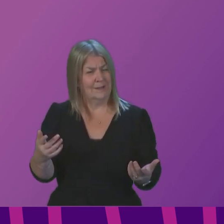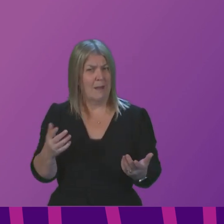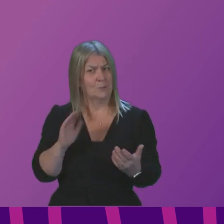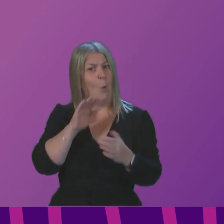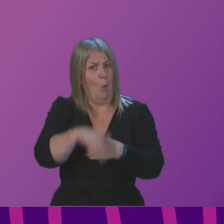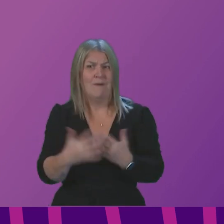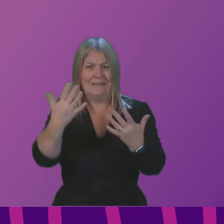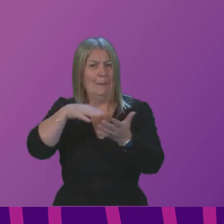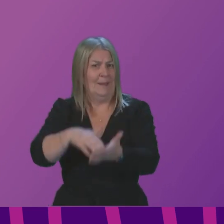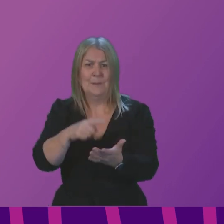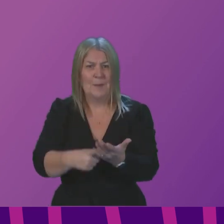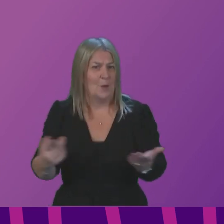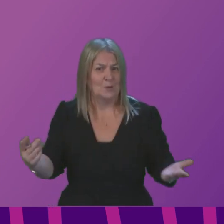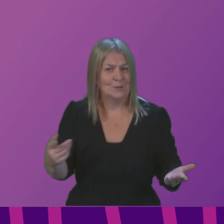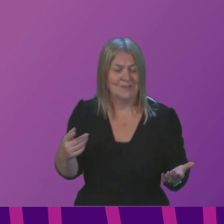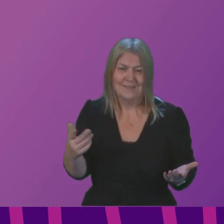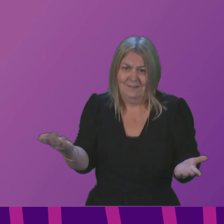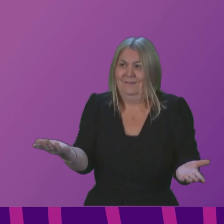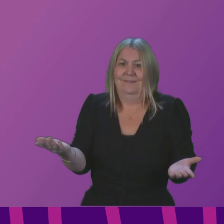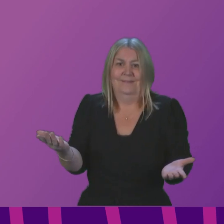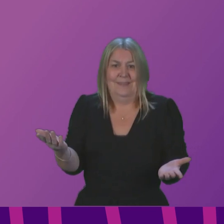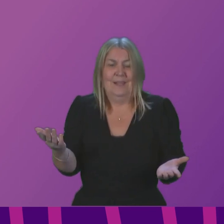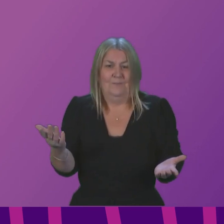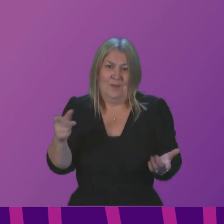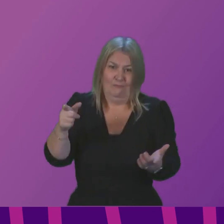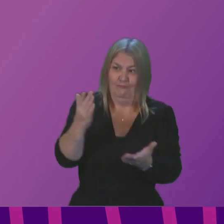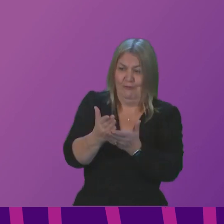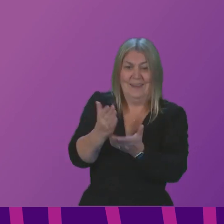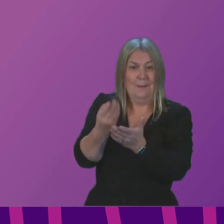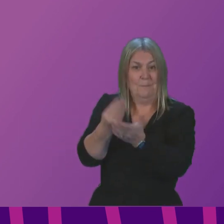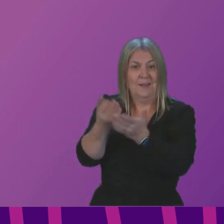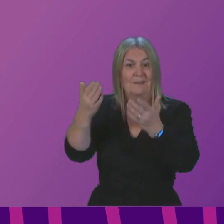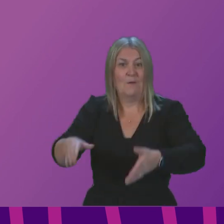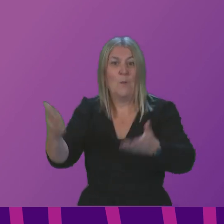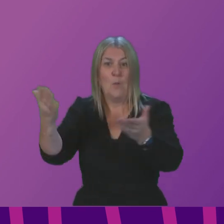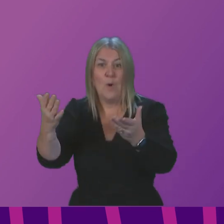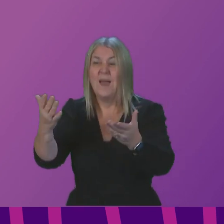sector, that is not even new money; it has been raided from the ending homelessness together